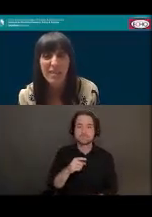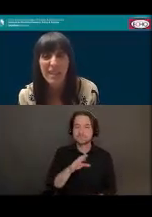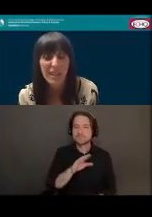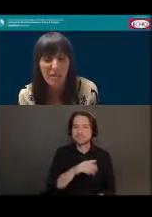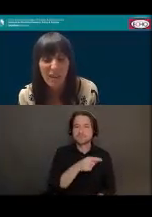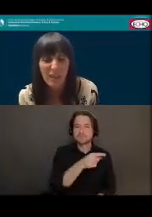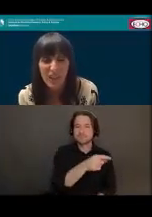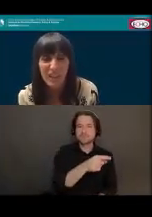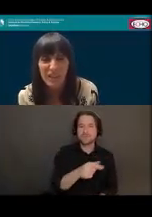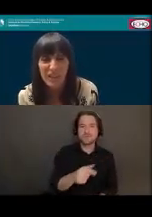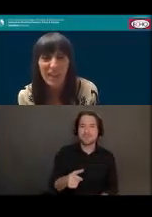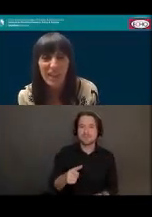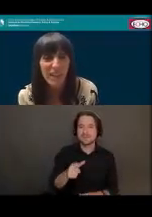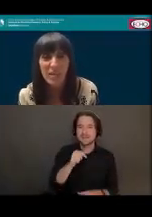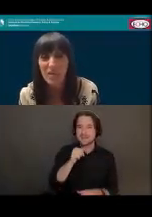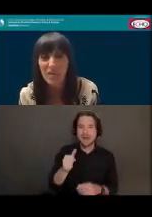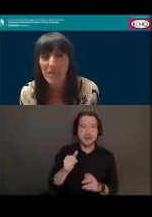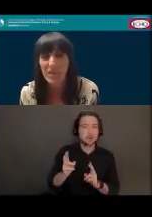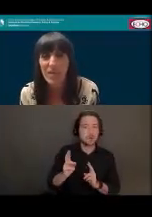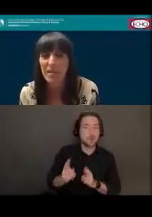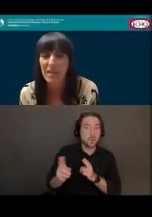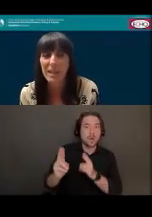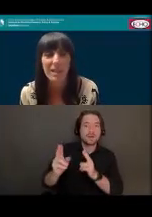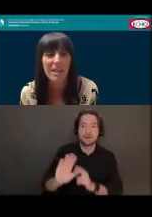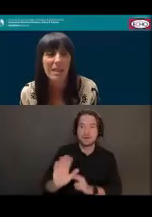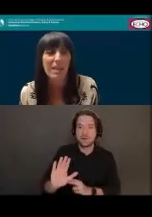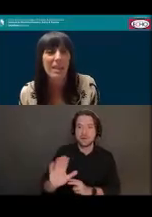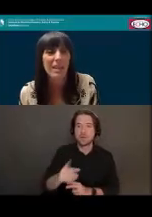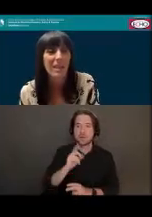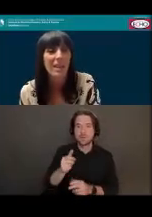They didn't rush it, right? It was really following his lead,